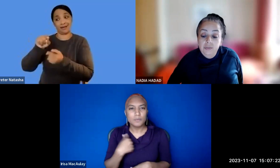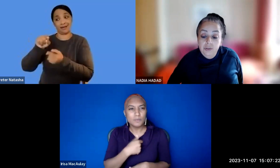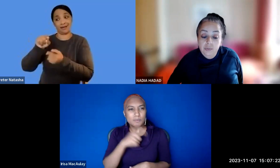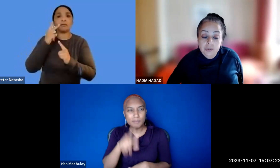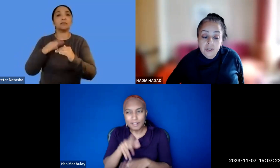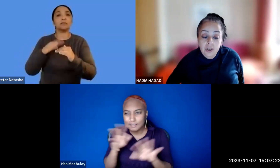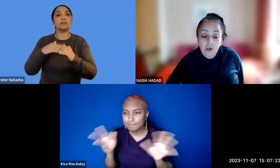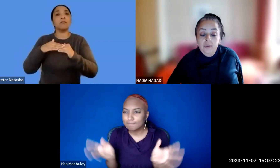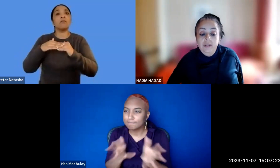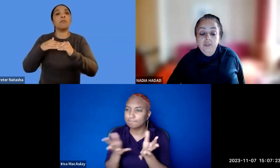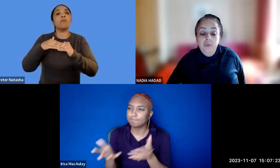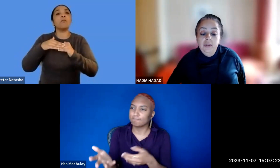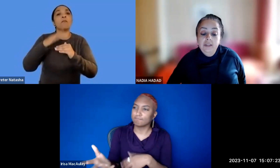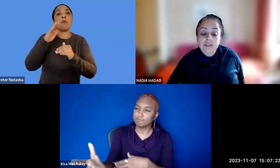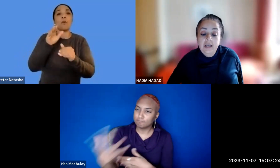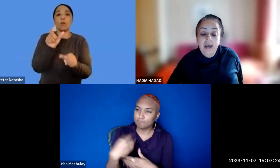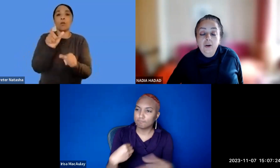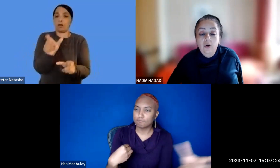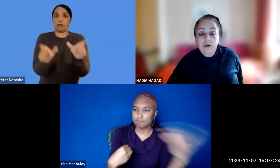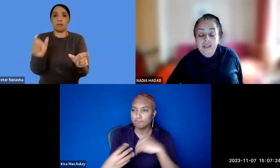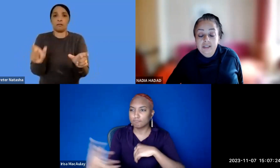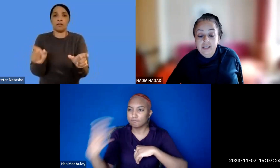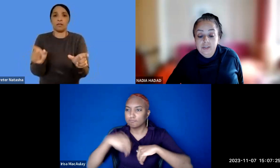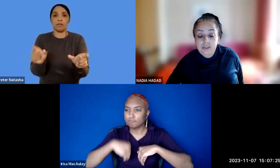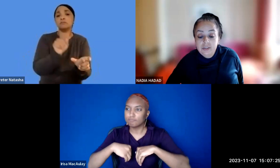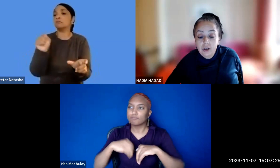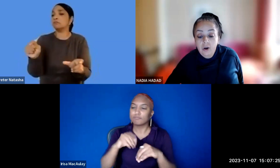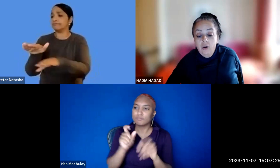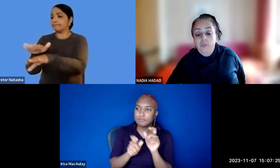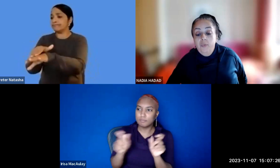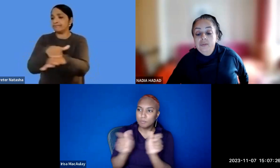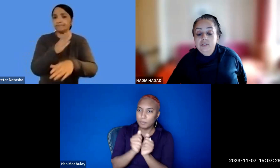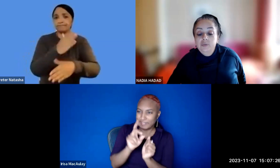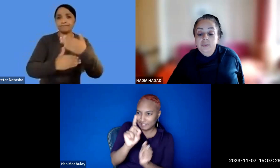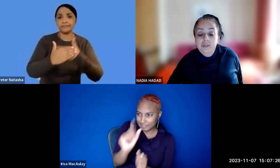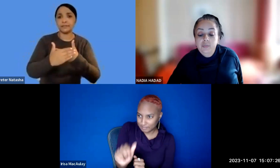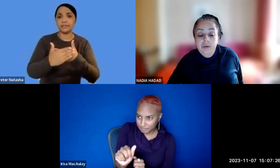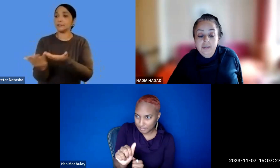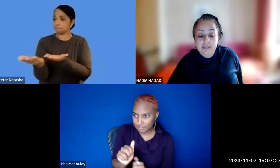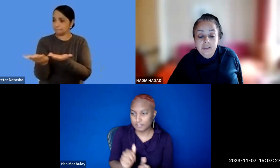of individuals with disabilities and OPDs